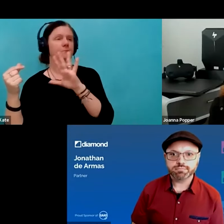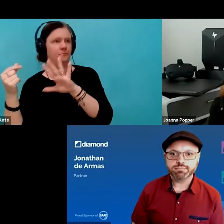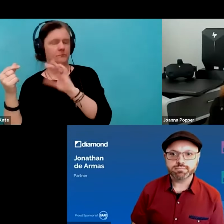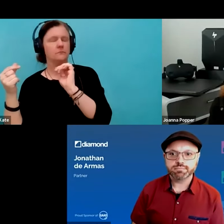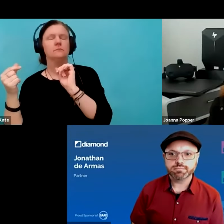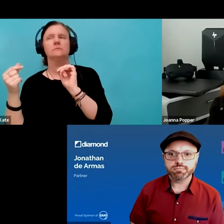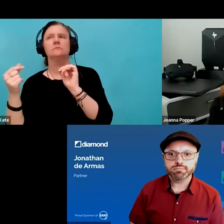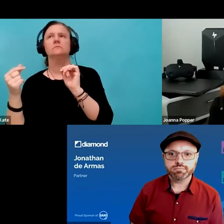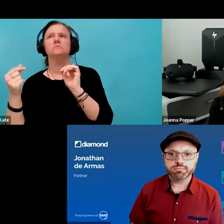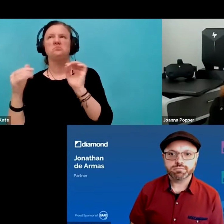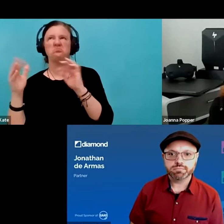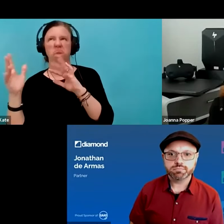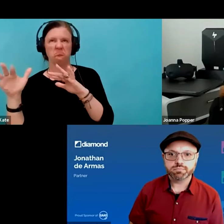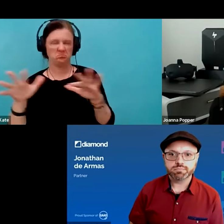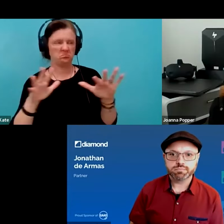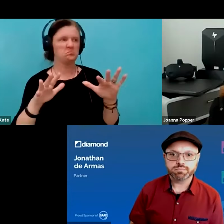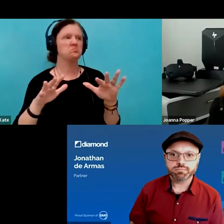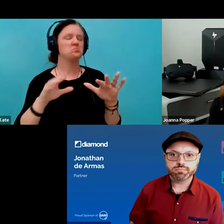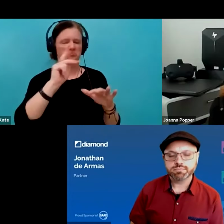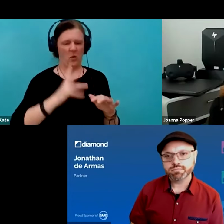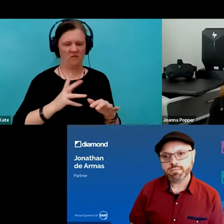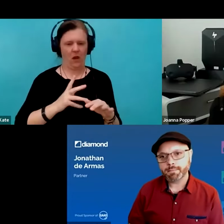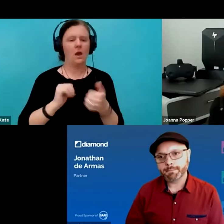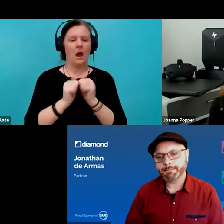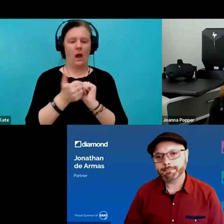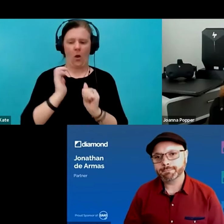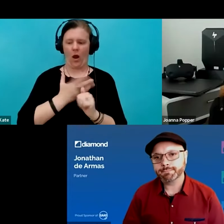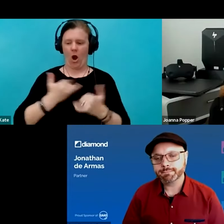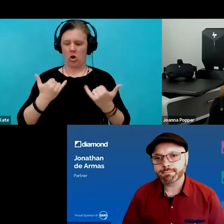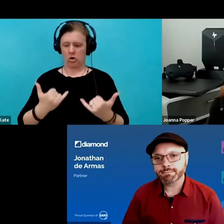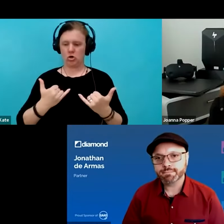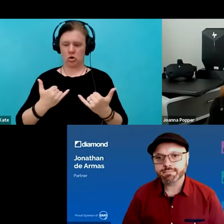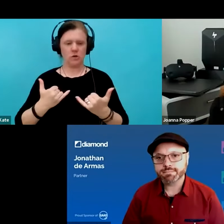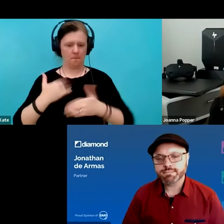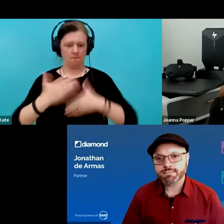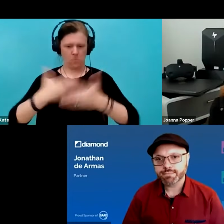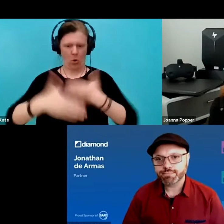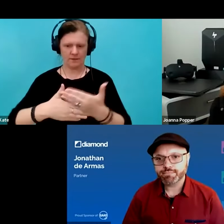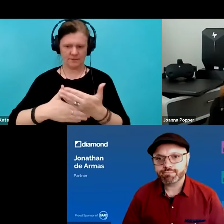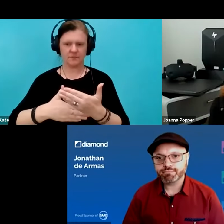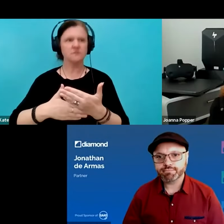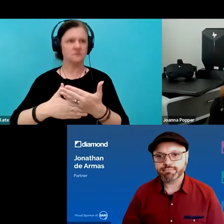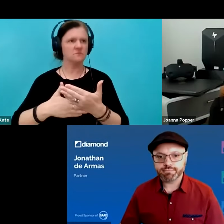know, it quickly became a conversation of, how can we take our current production process and make it covid friendly.